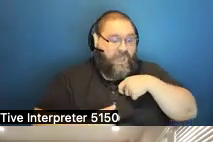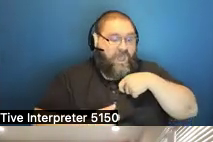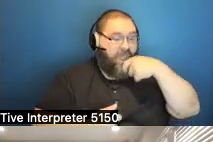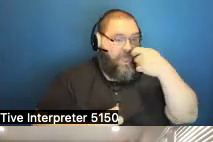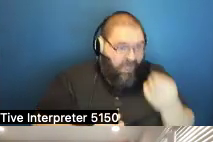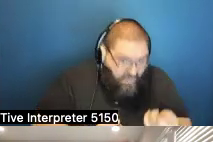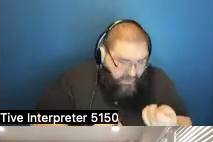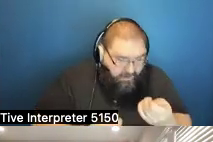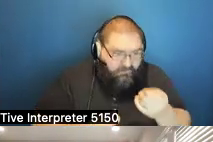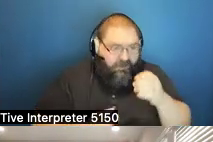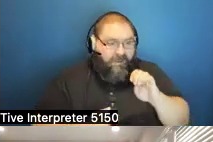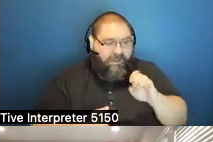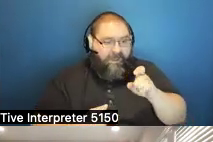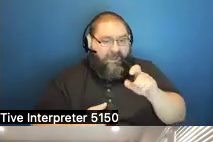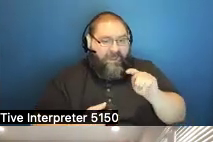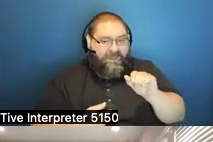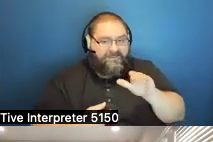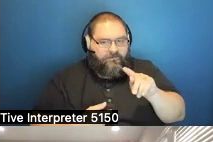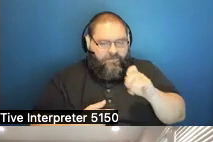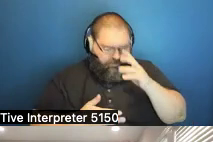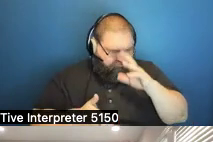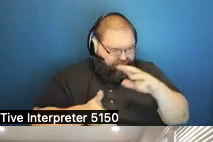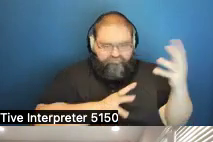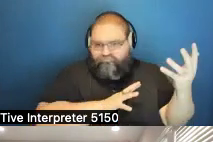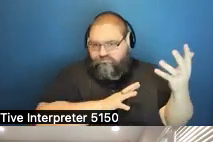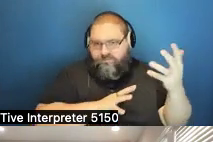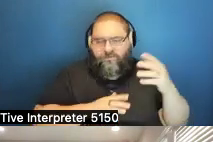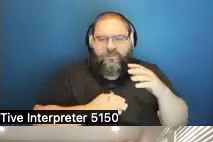she experienced severe side effects and complication.